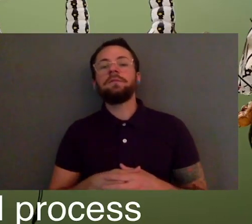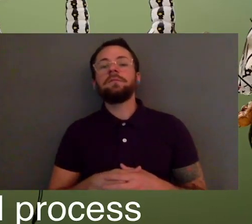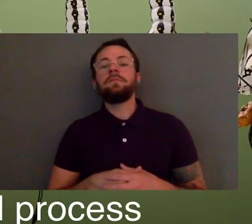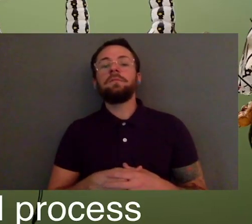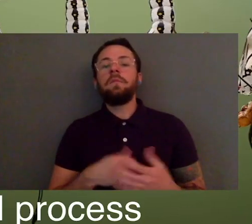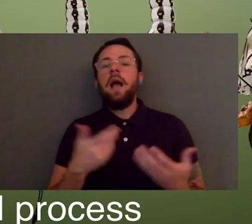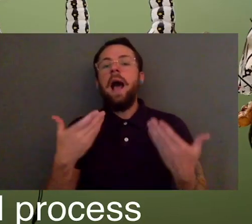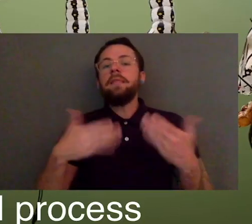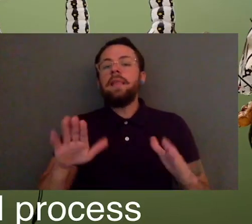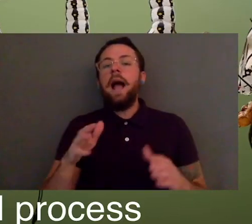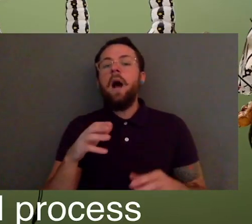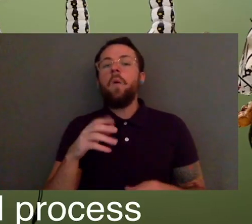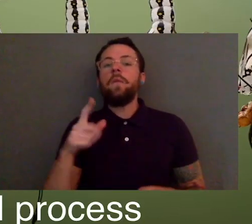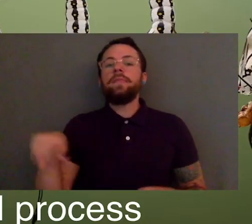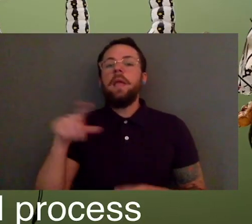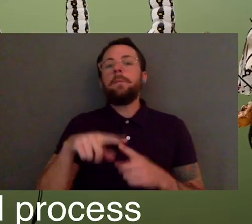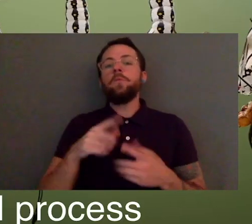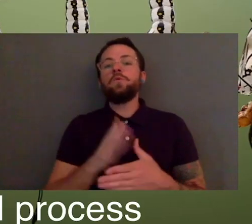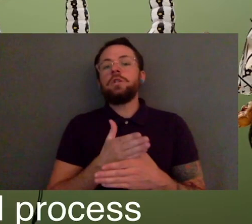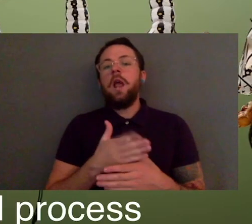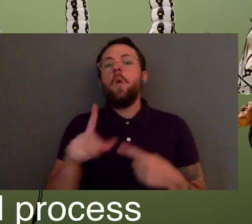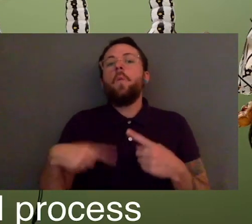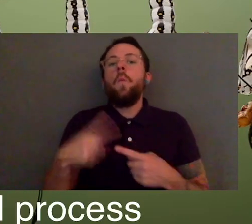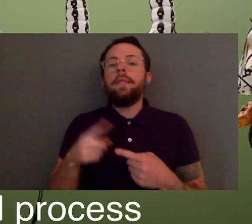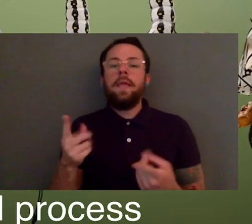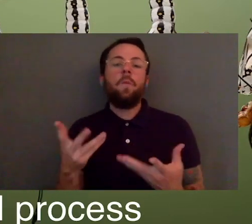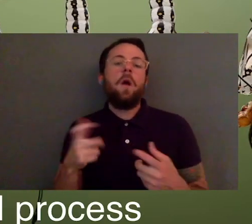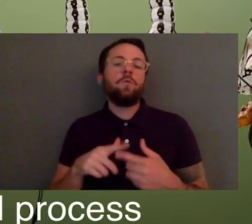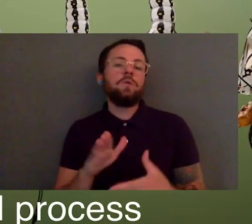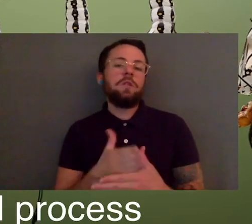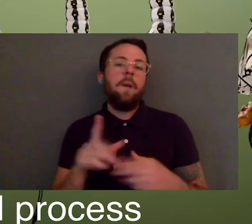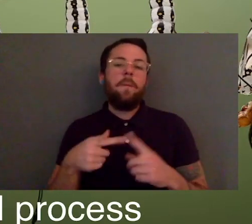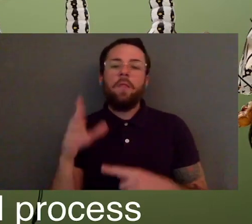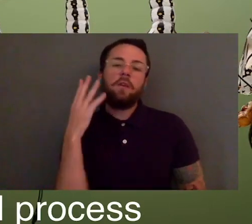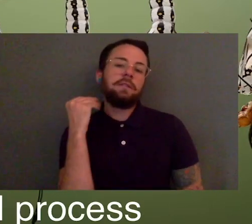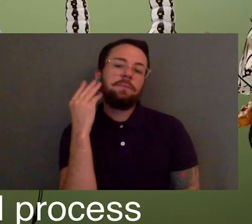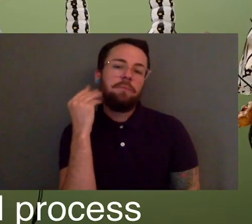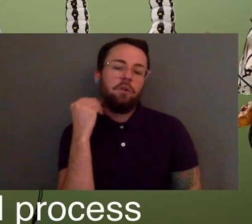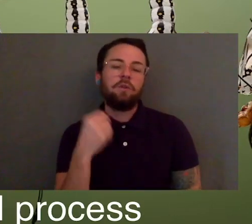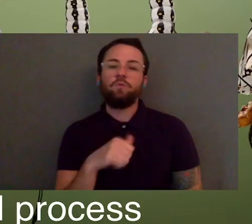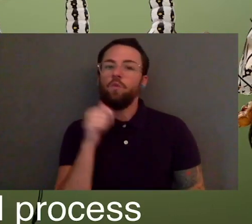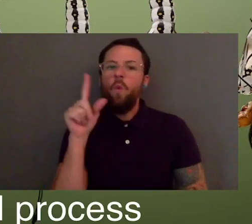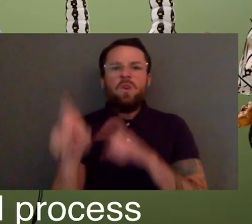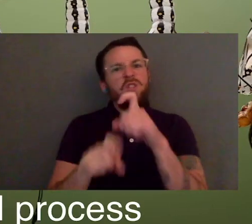Again, like I said, transition is a very personal process.